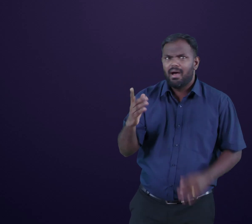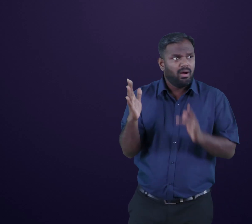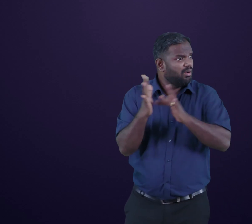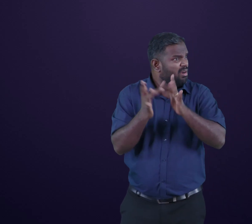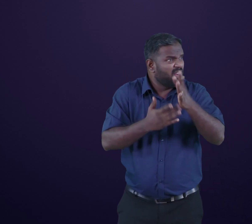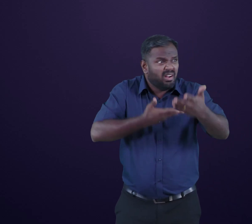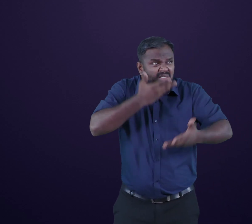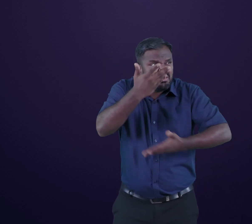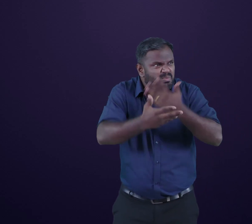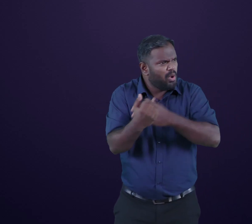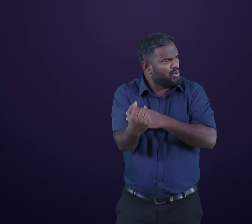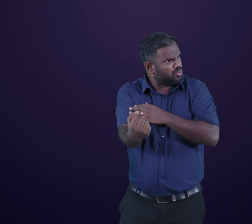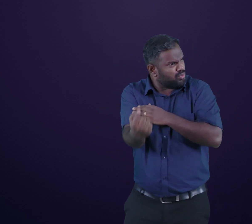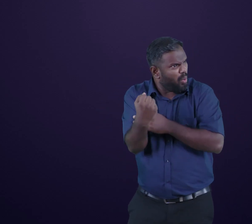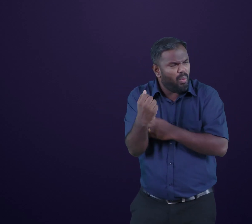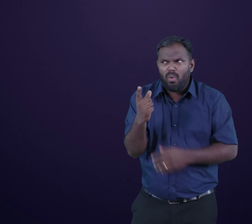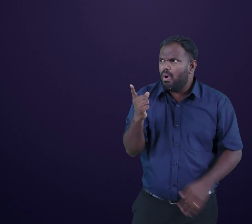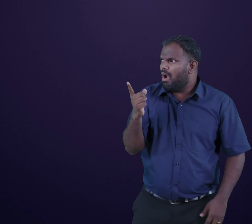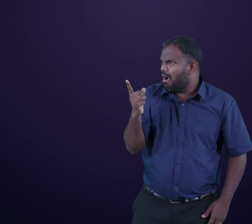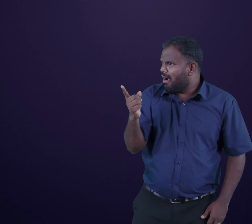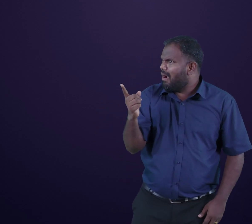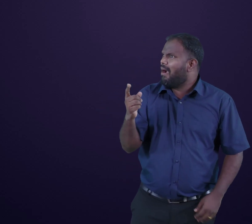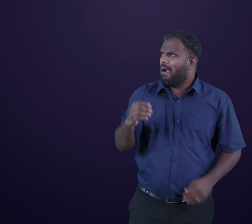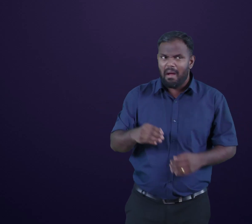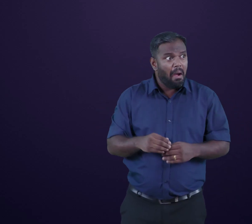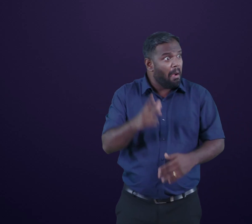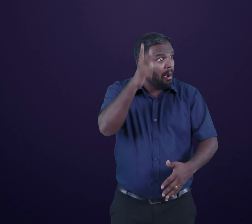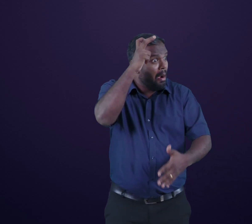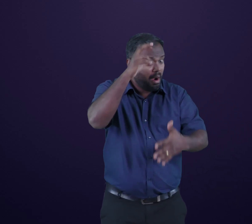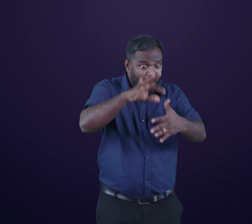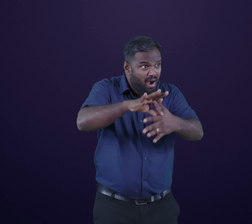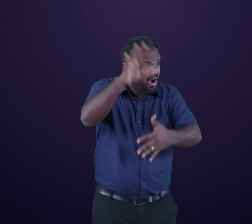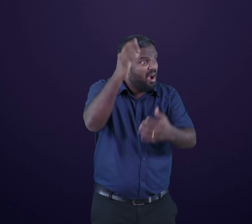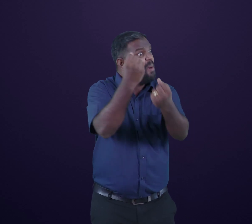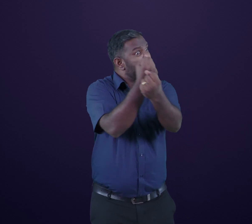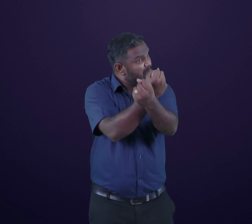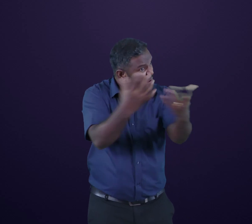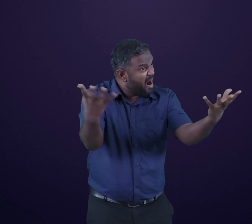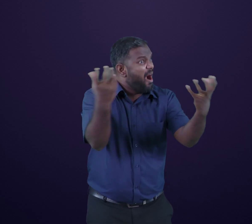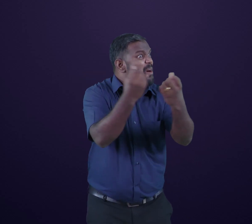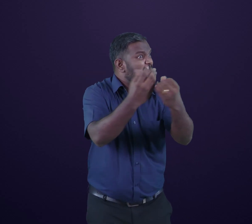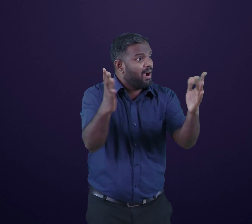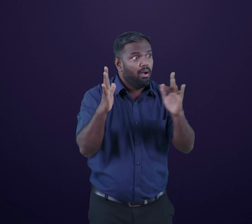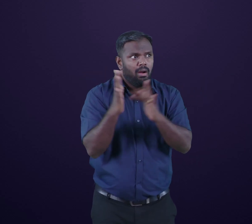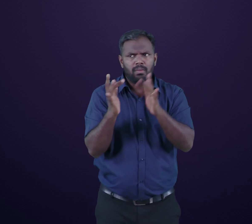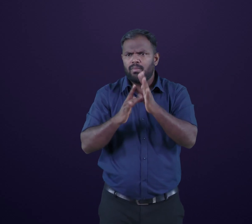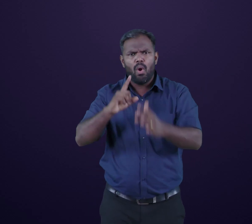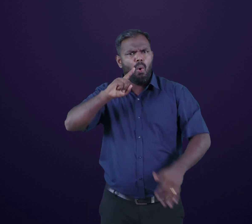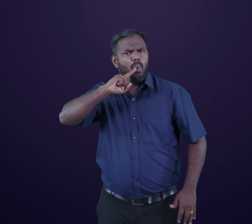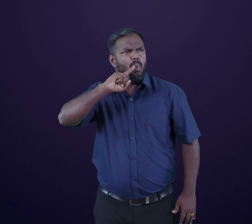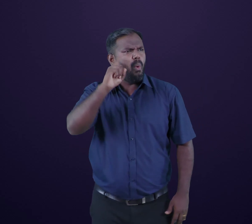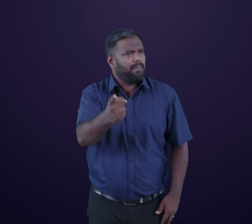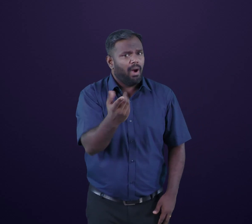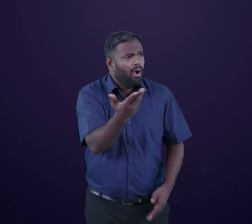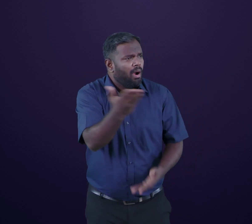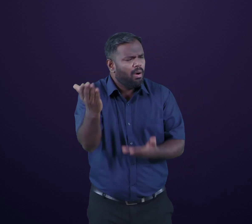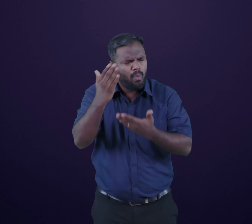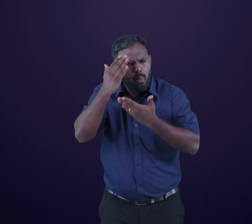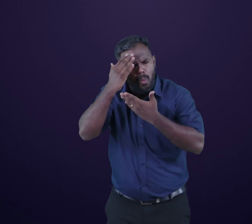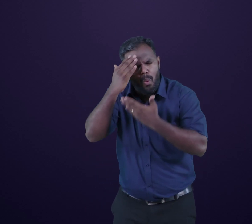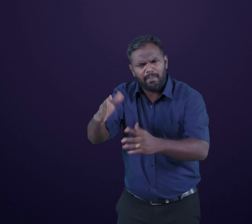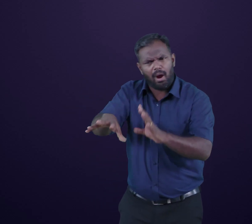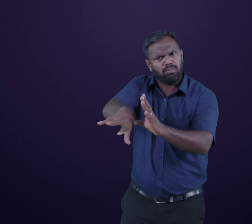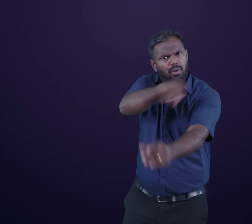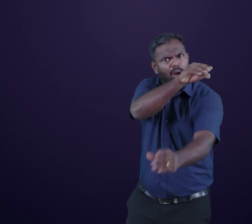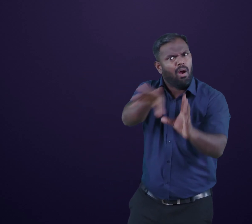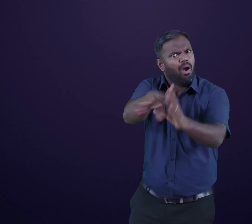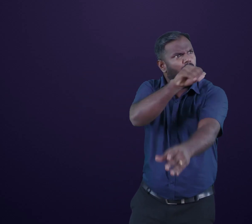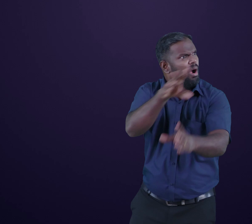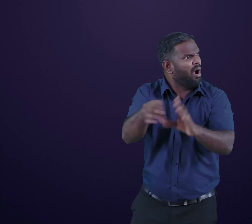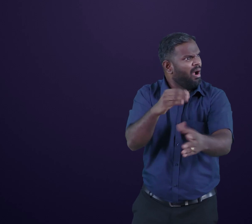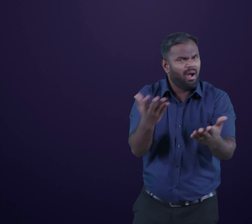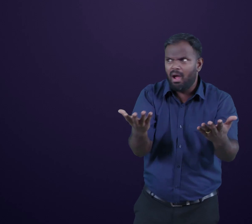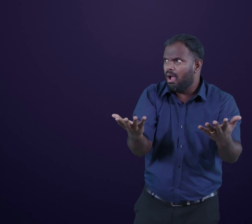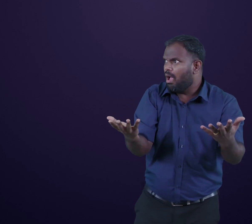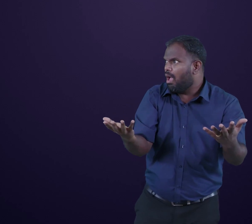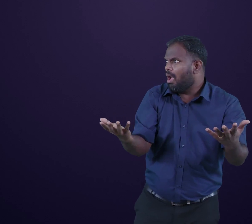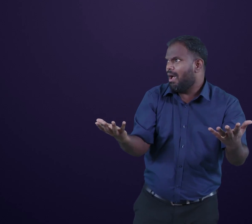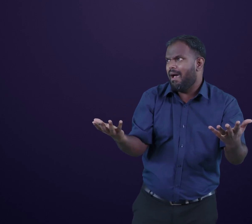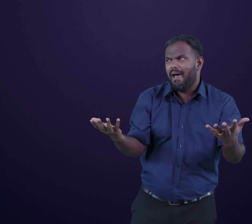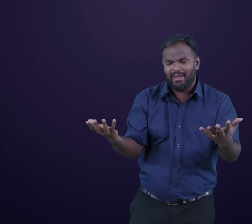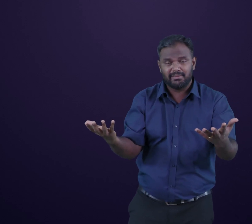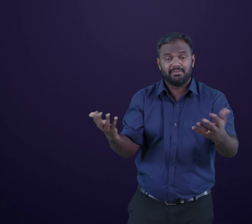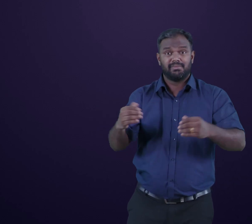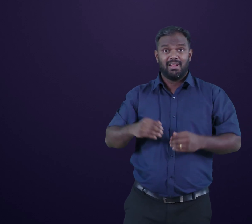and he teaches with authority! He even gives orders to evil spirits, and they obey him.”